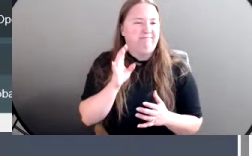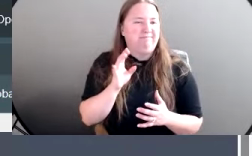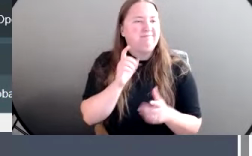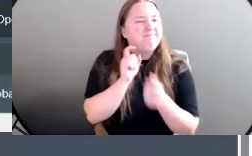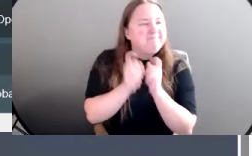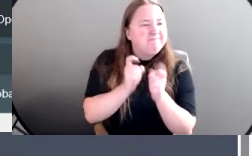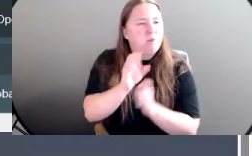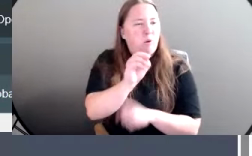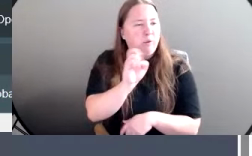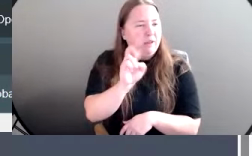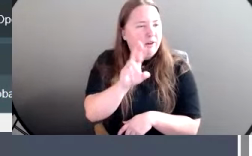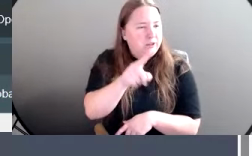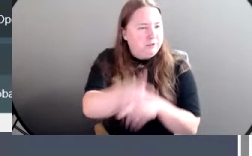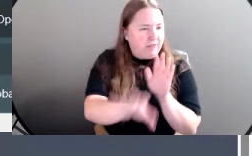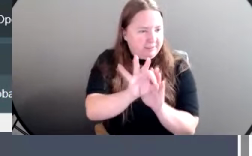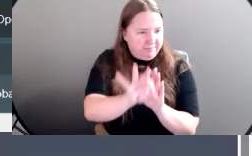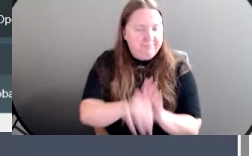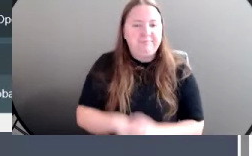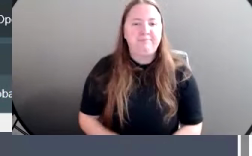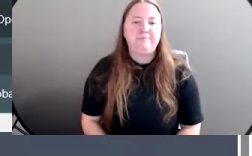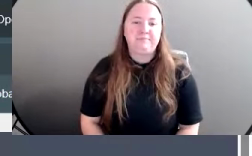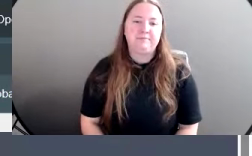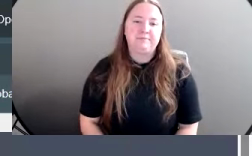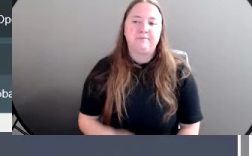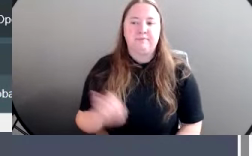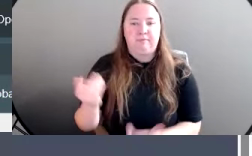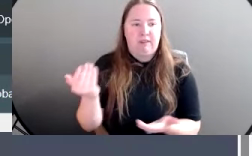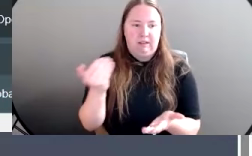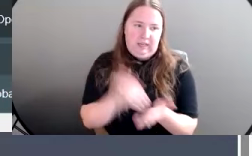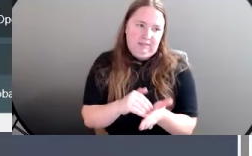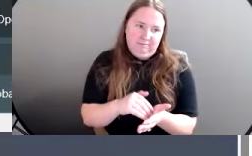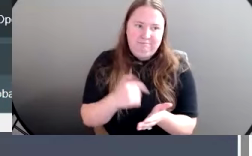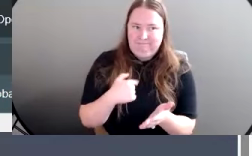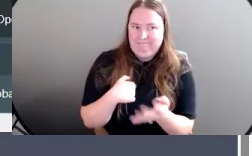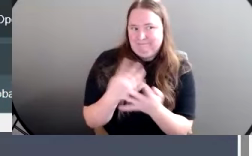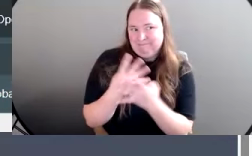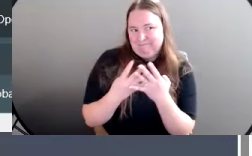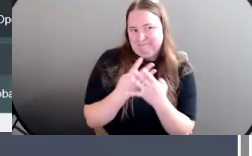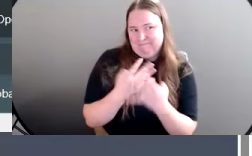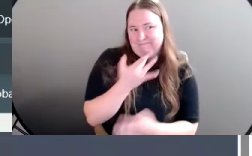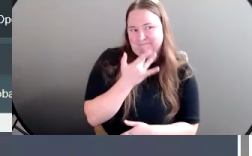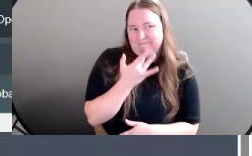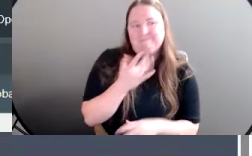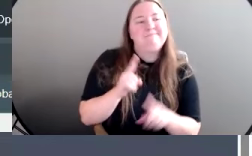So, again, this is just me with my filters, but I really do enjoy,